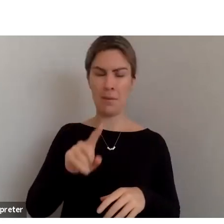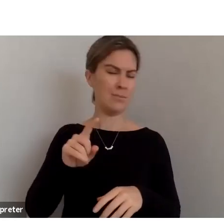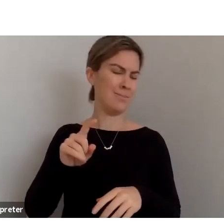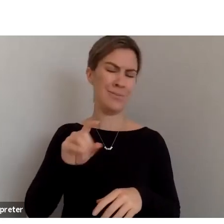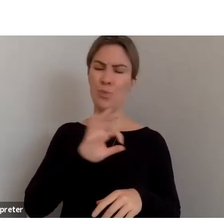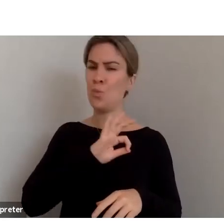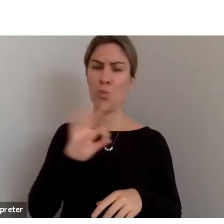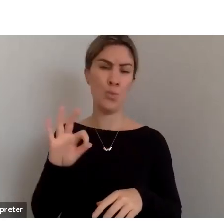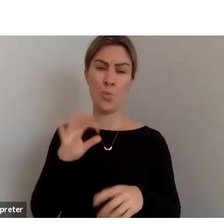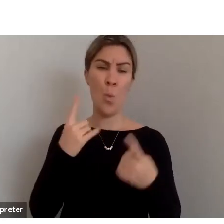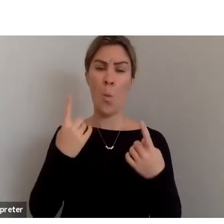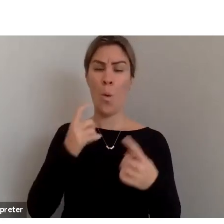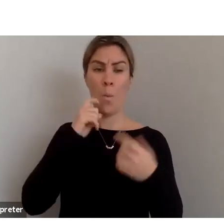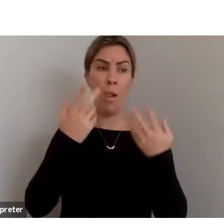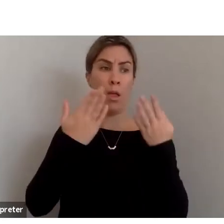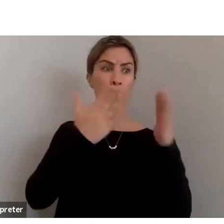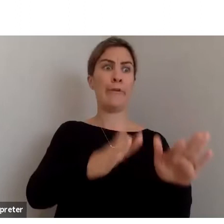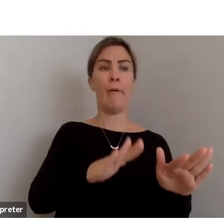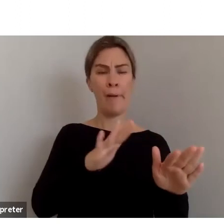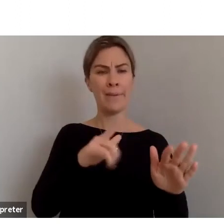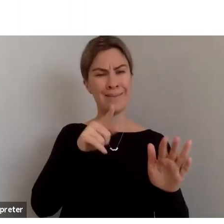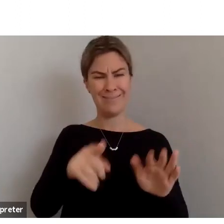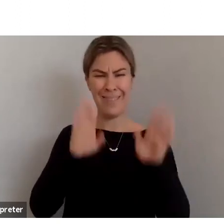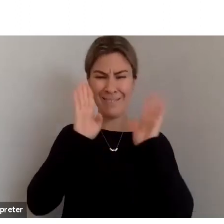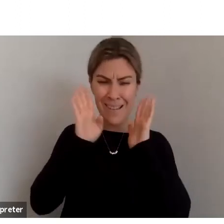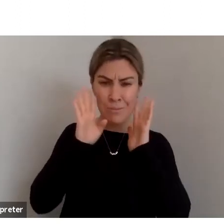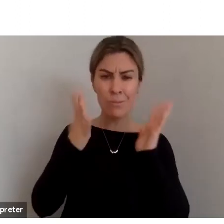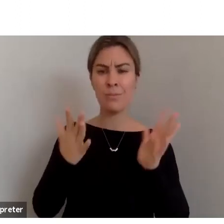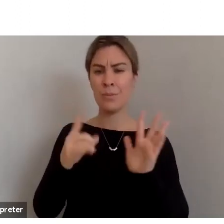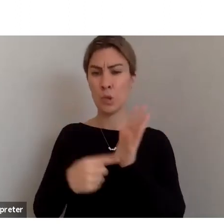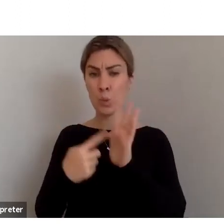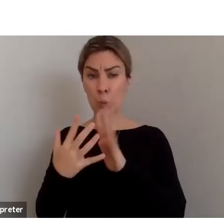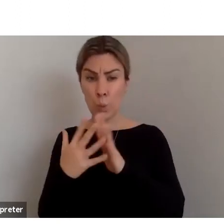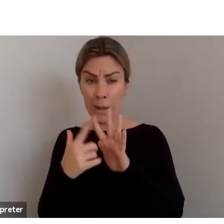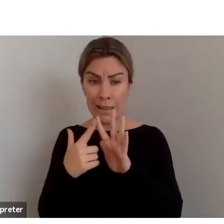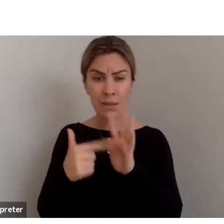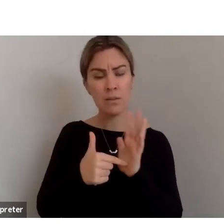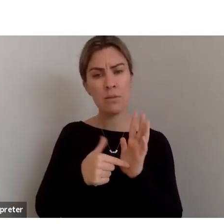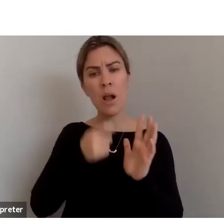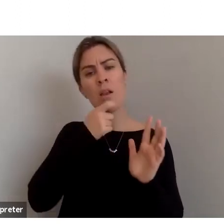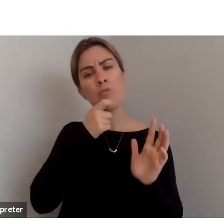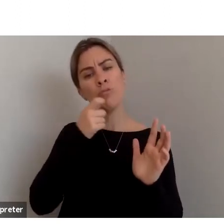It is a Facebook post, it is a tweet. Focus on the language, and everything will be fine.